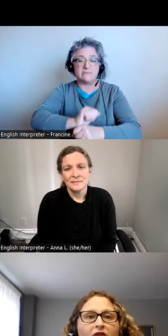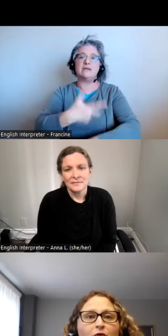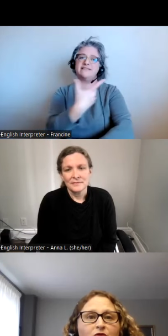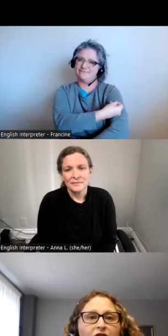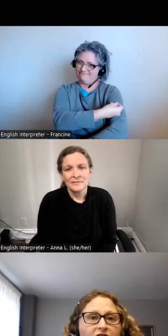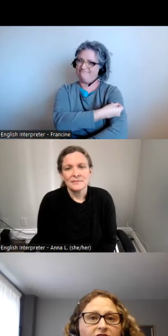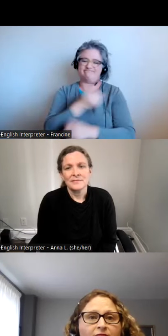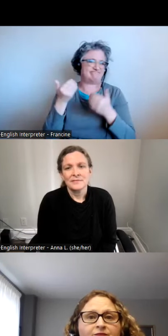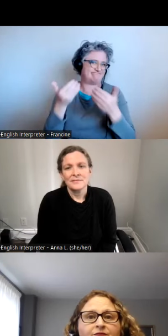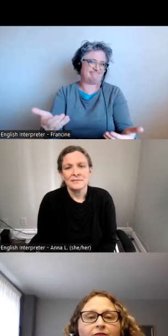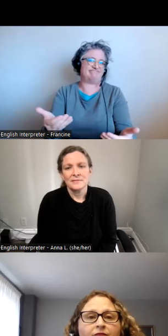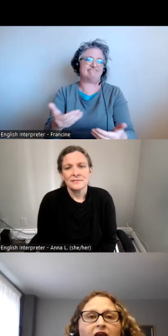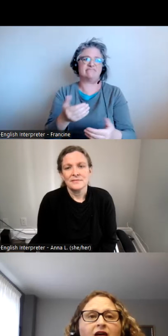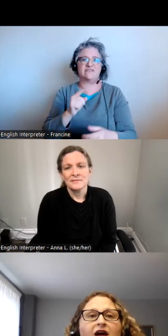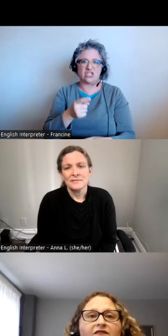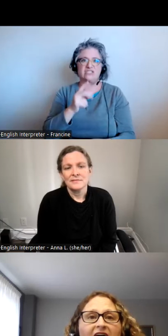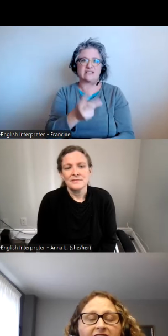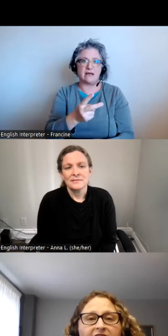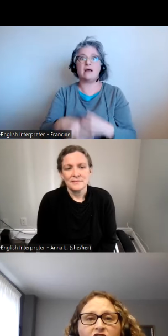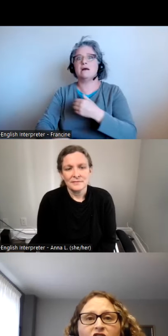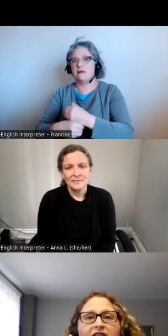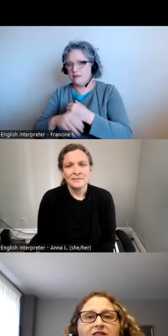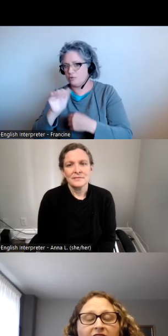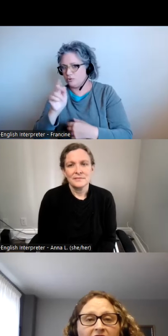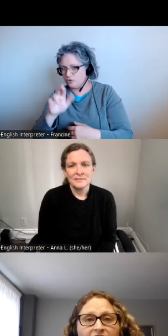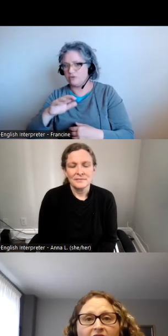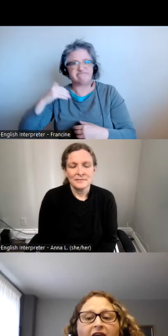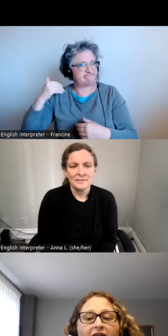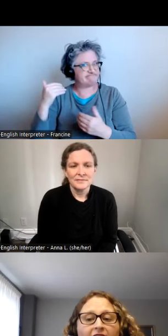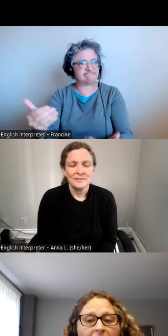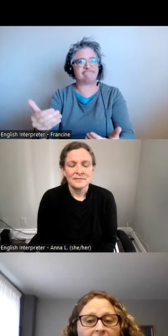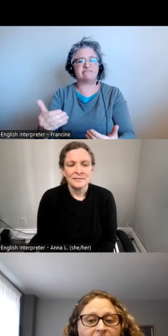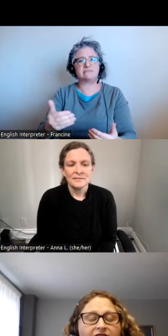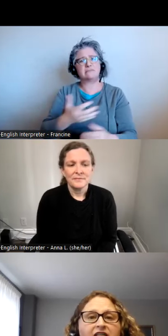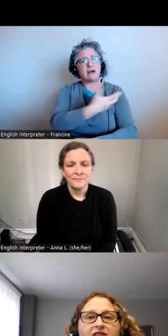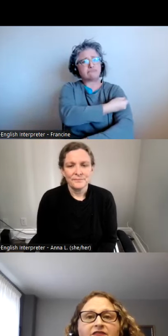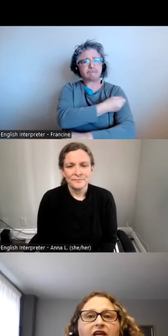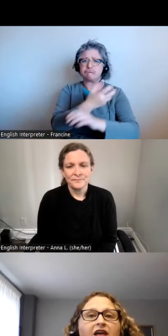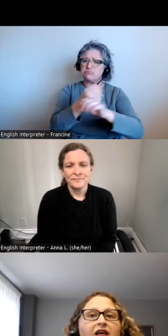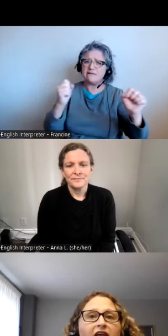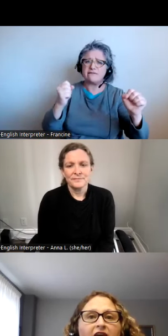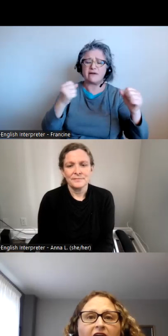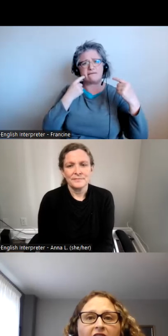become pregnant be fully vaccinated against Covid-19 and stay up- to-date